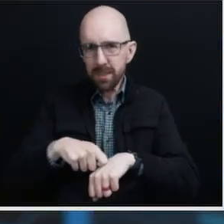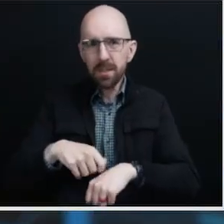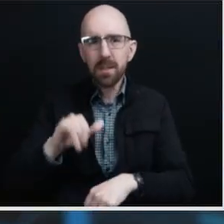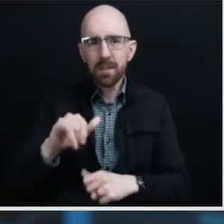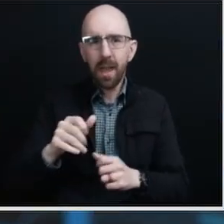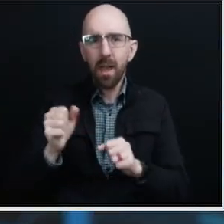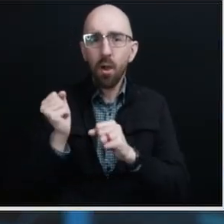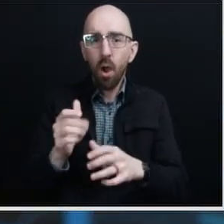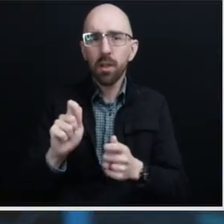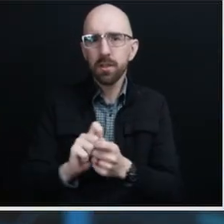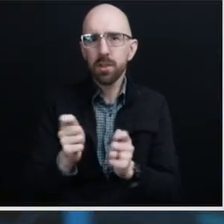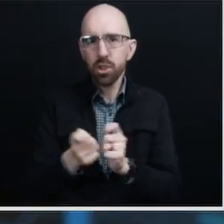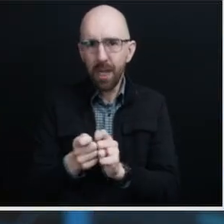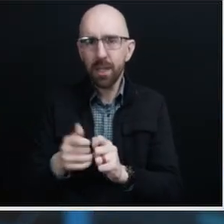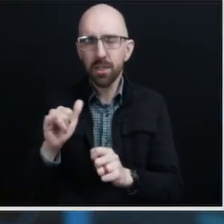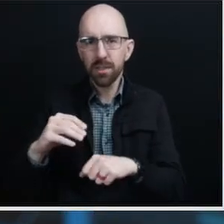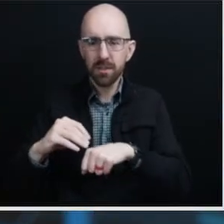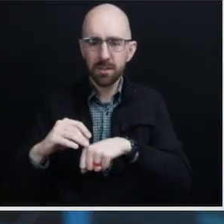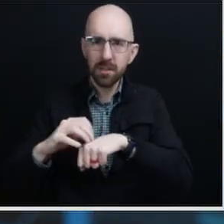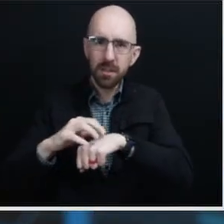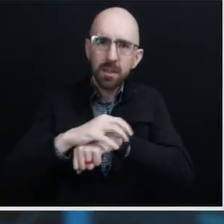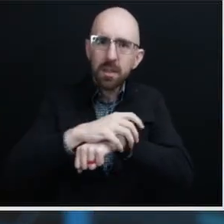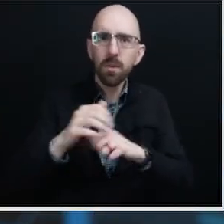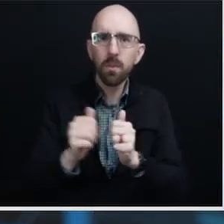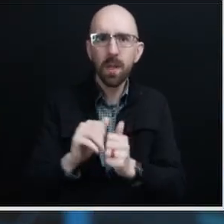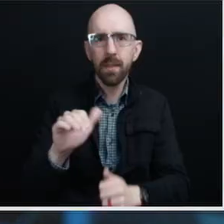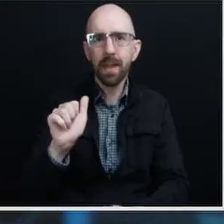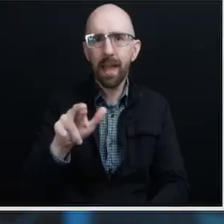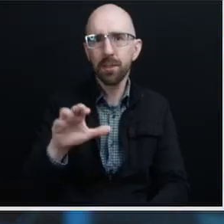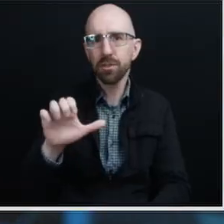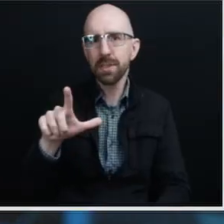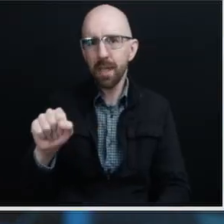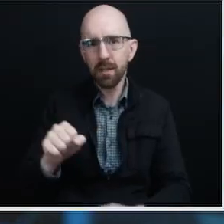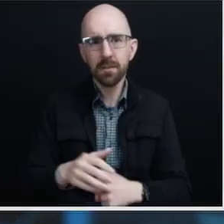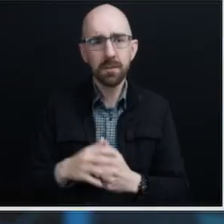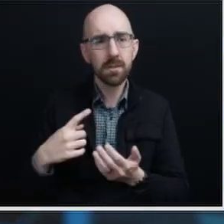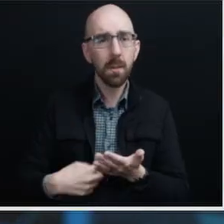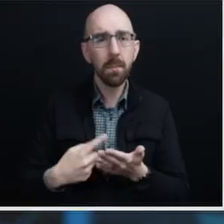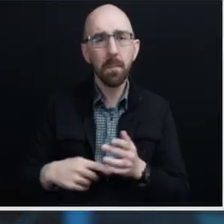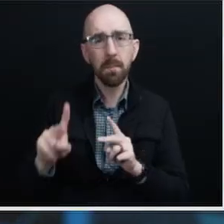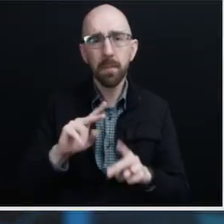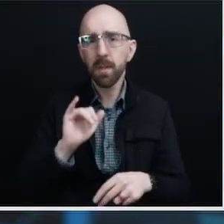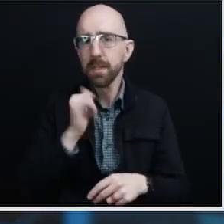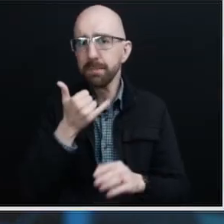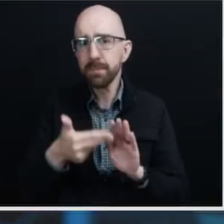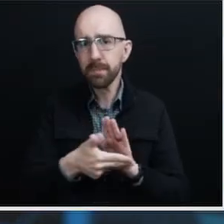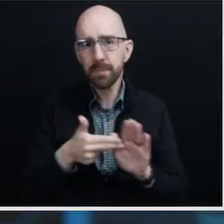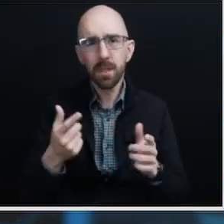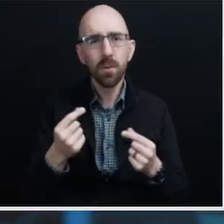the cancer cells. Um sometimes people misdiagnose it because they'll do a skin punch biopsy so test